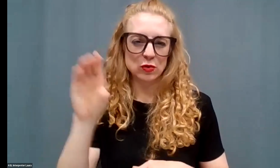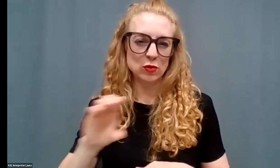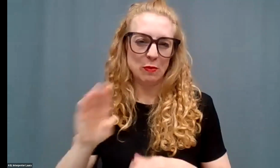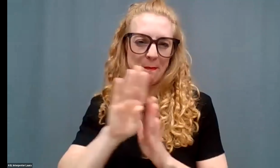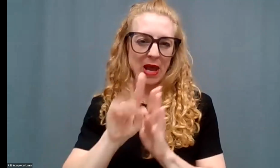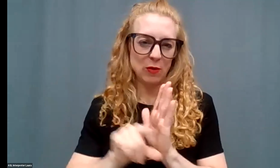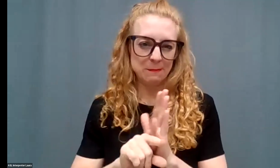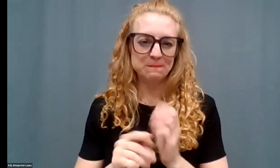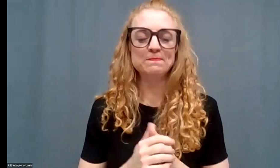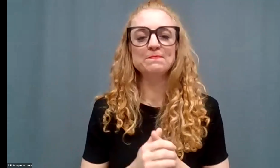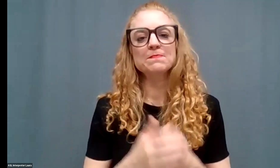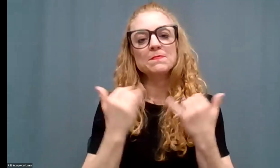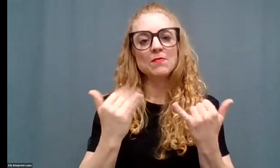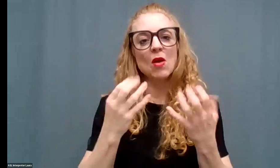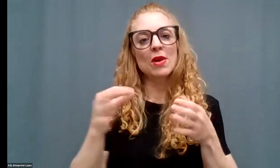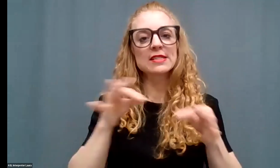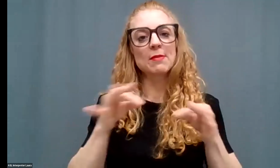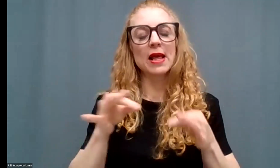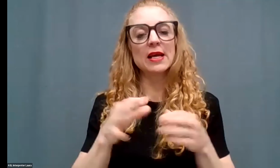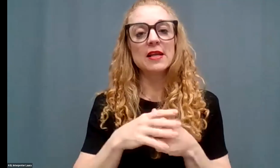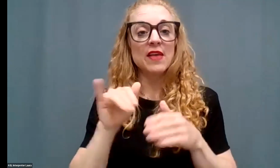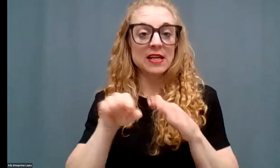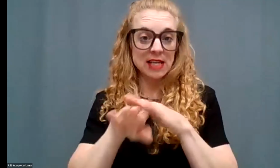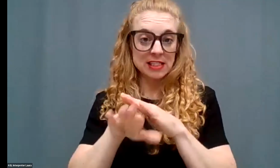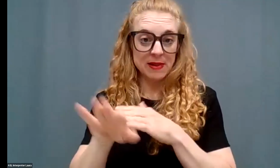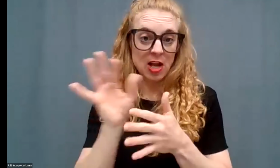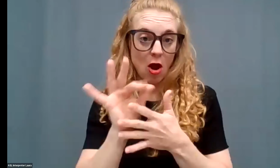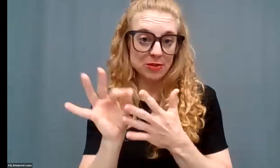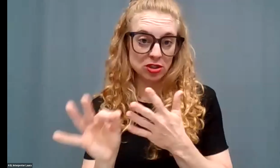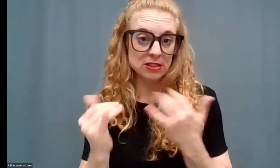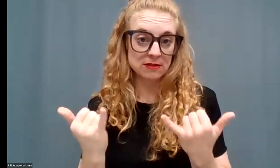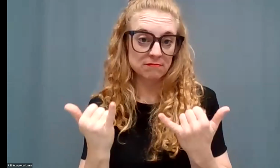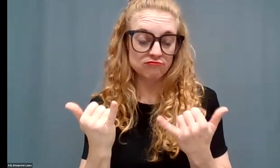so I want to go over the accessibility options available for today's meeting